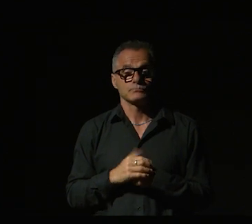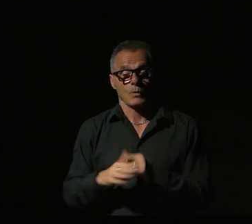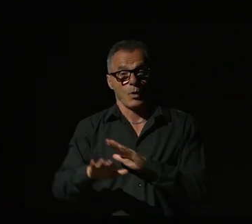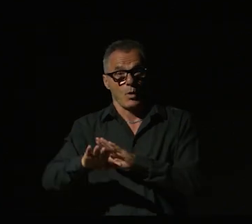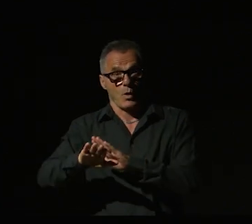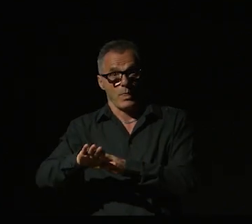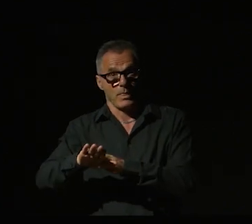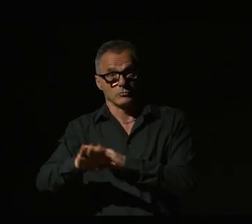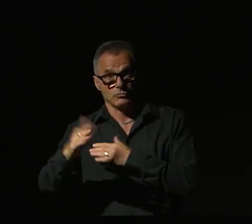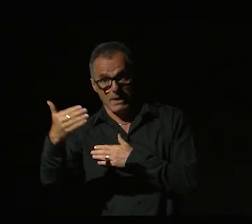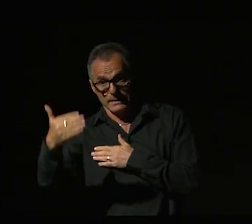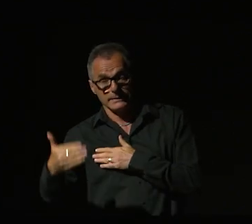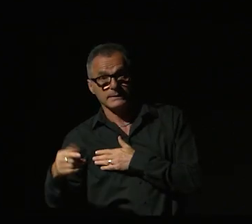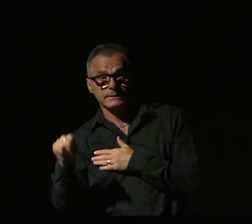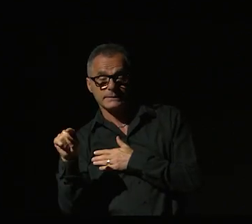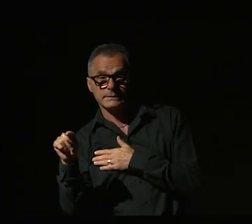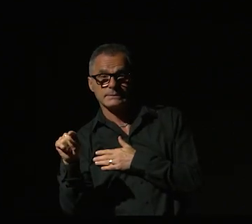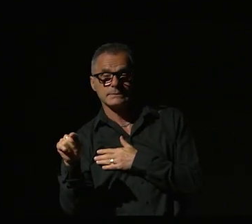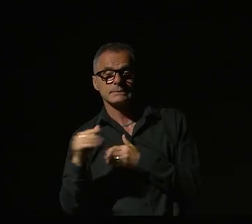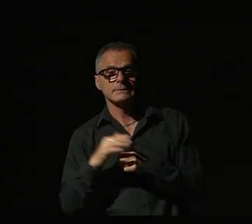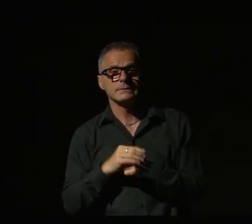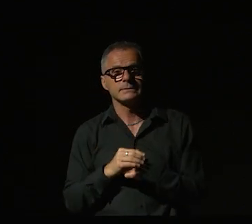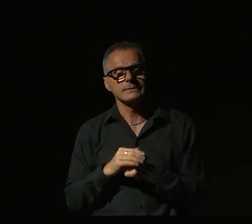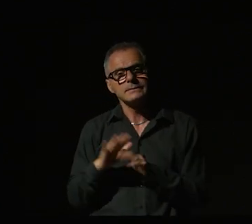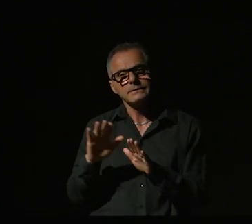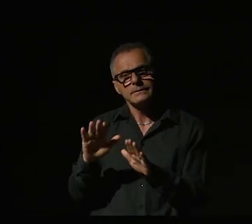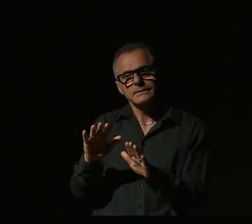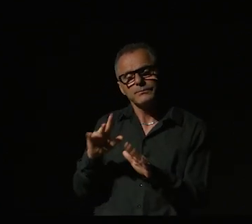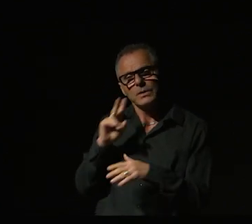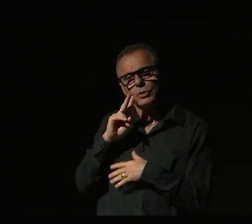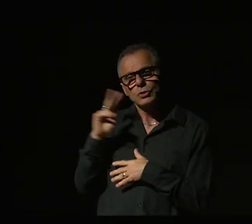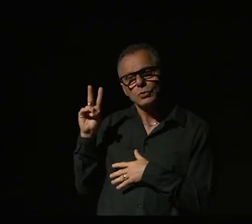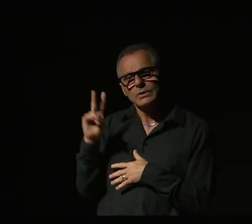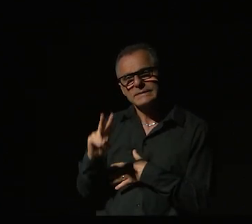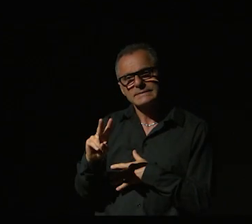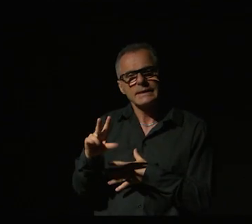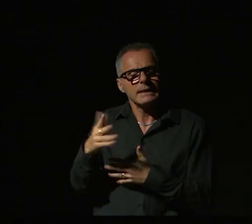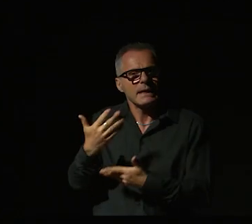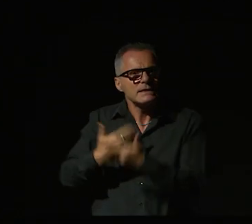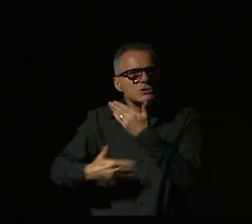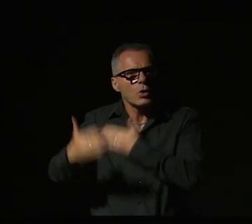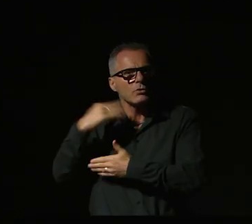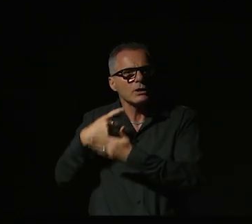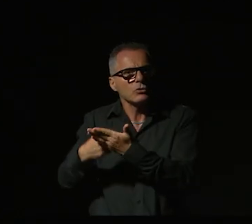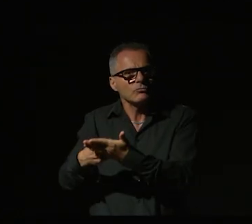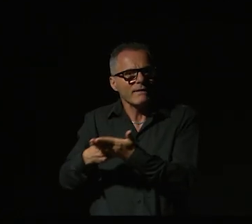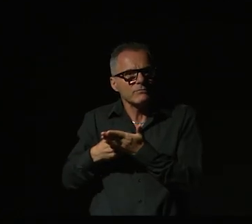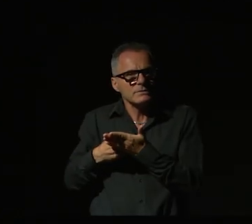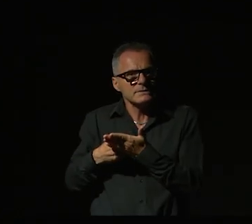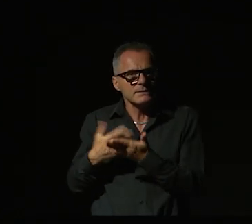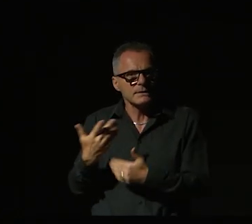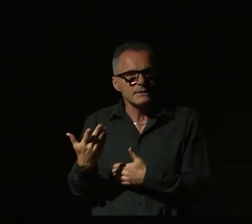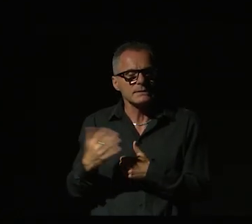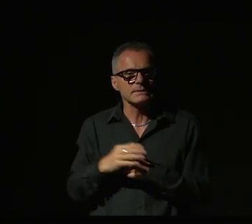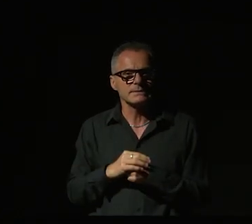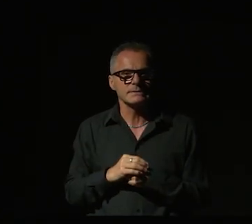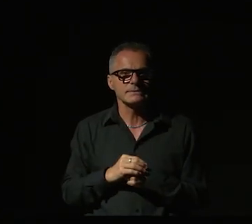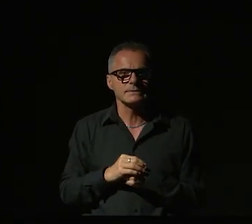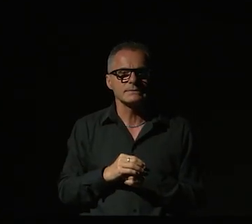which is today in Naples where most part of the of the Farnese Gallery, sorry, the Farnese Collection is kept today, was in a collection of Fulvio Orsini